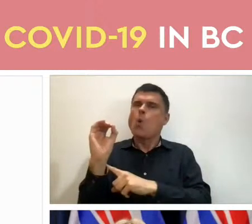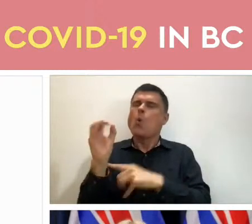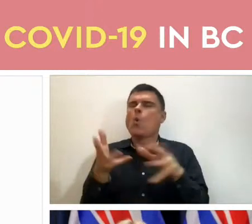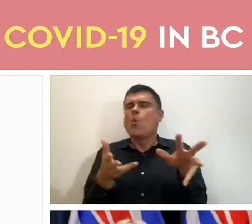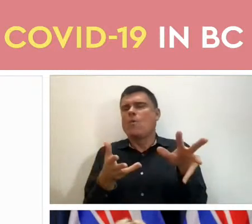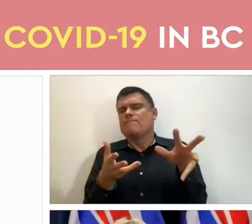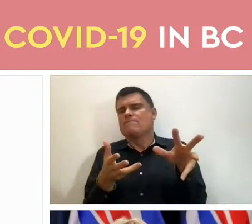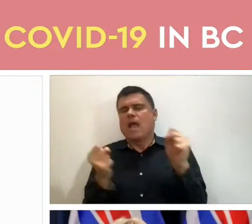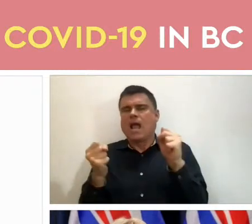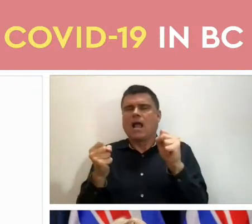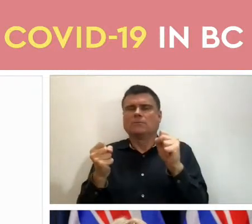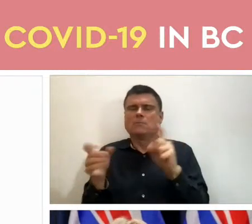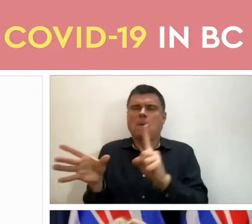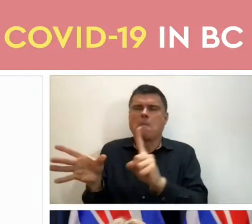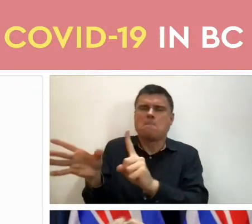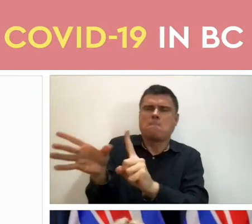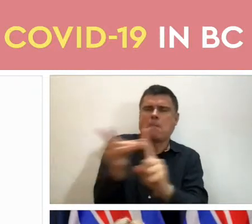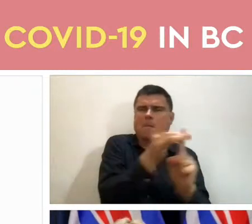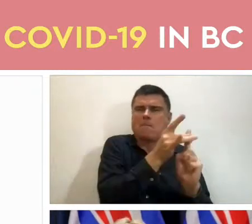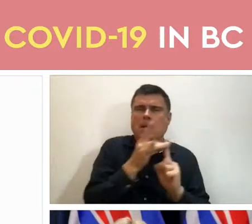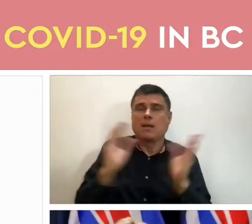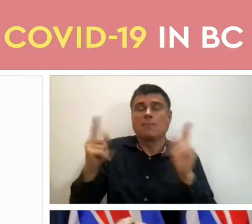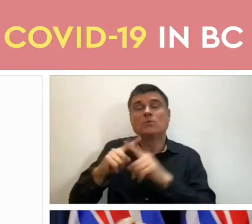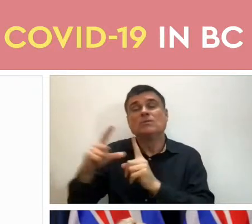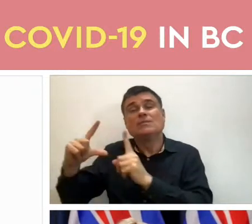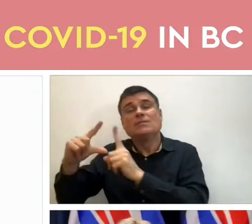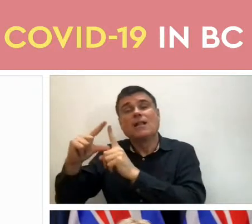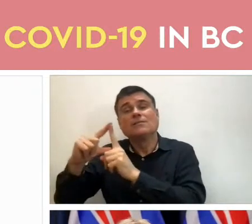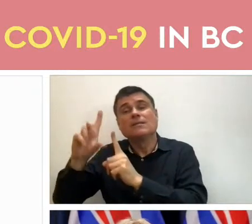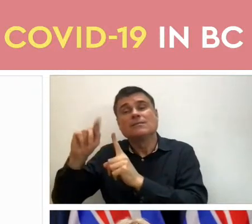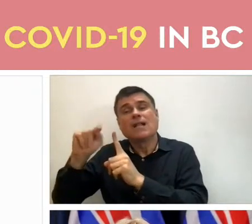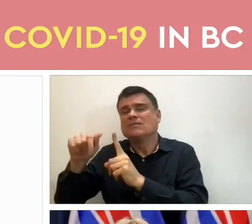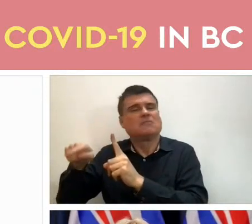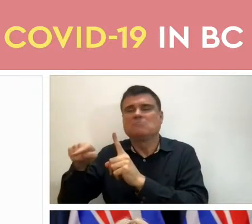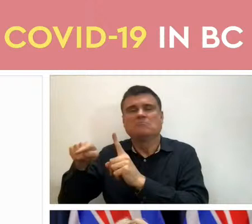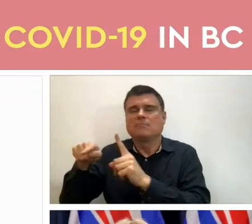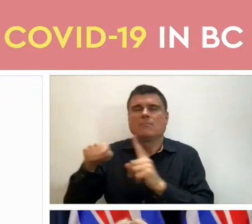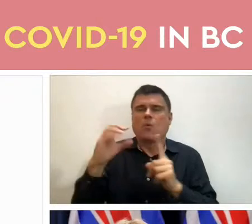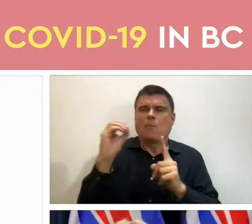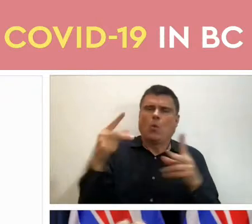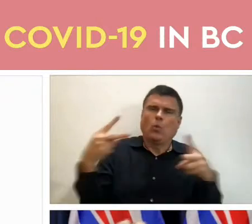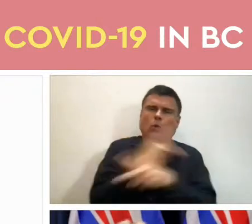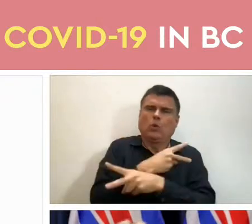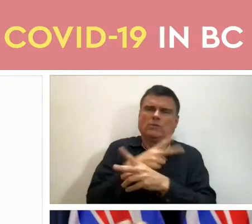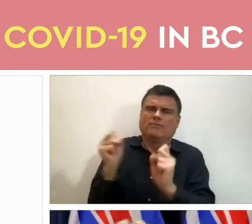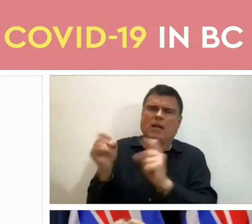variants that we have been managing over the last few months.